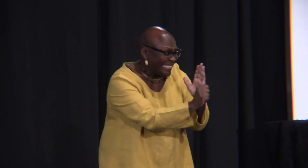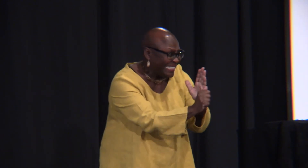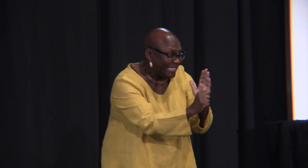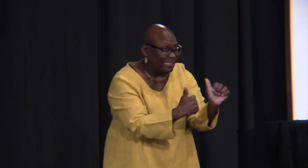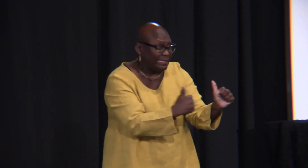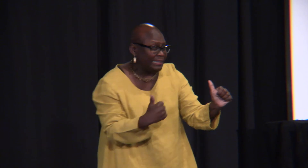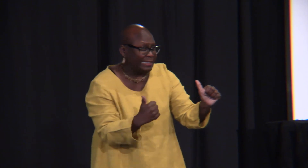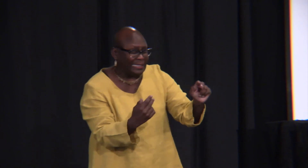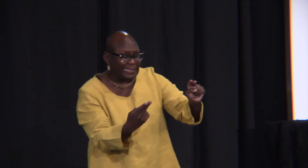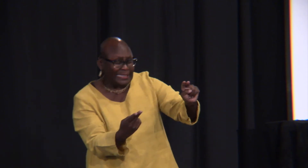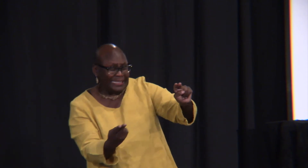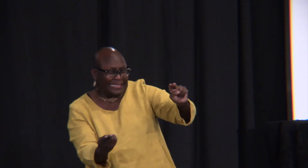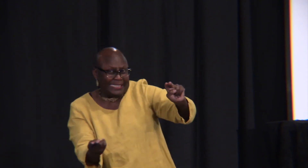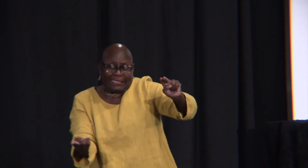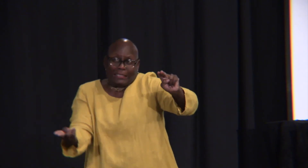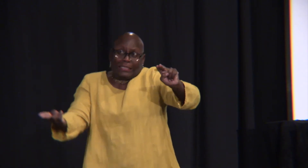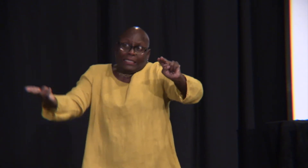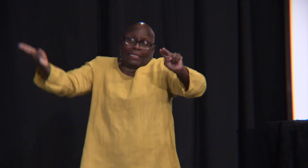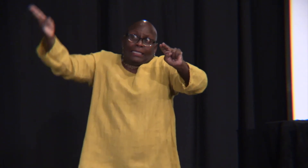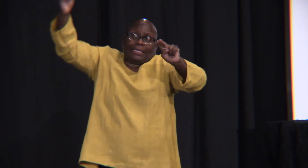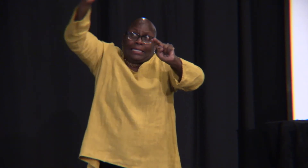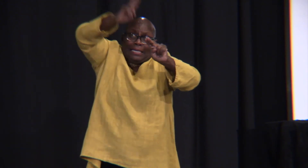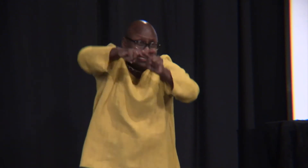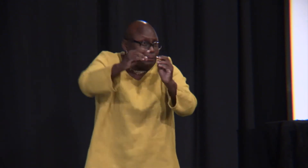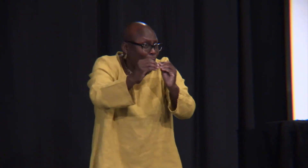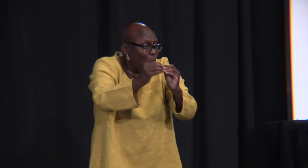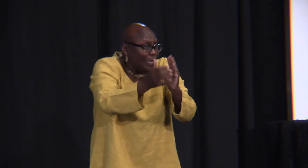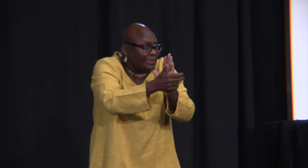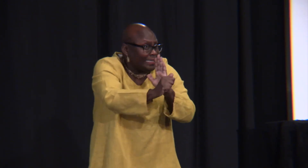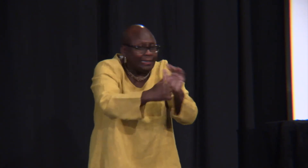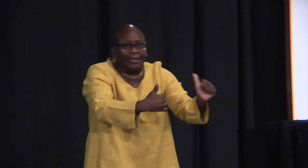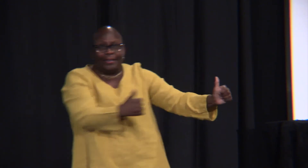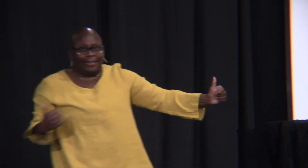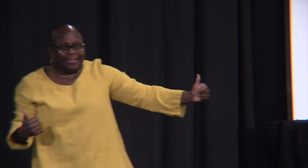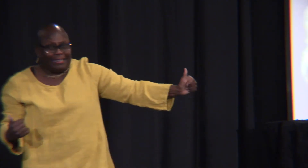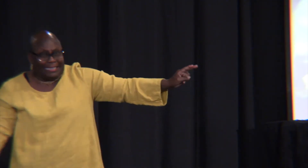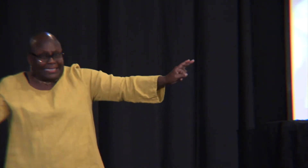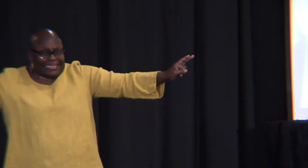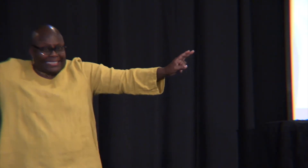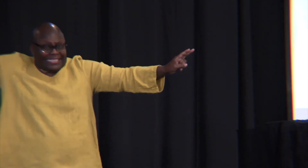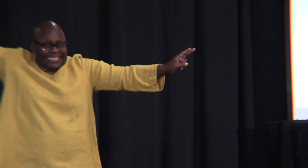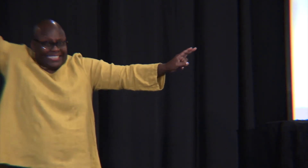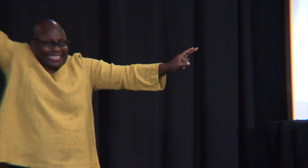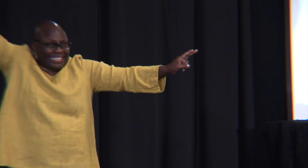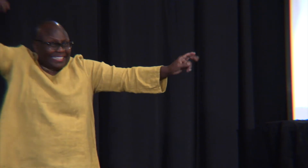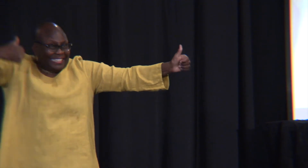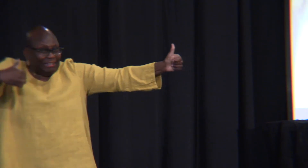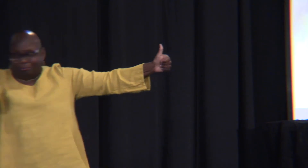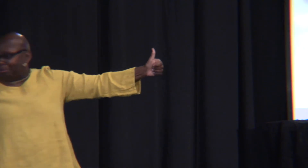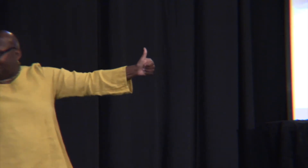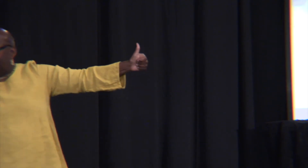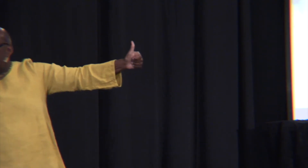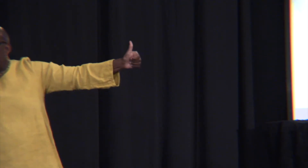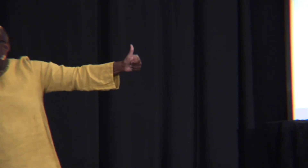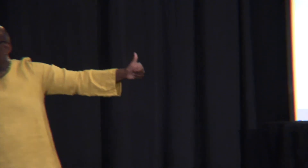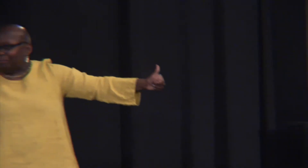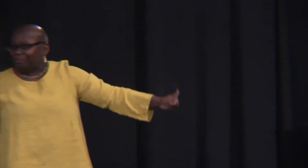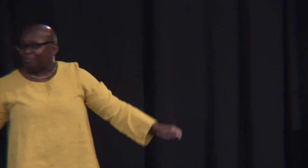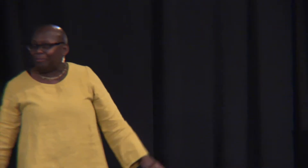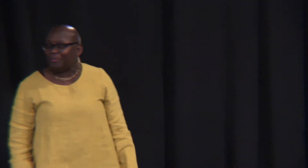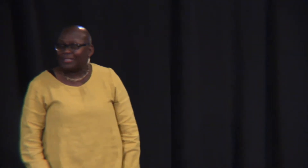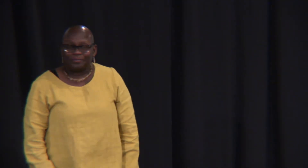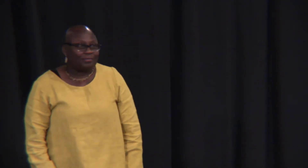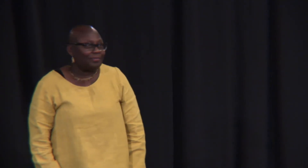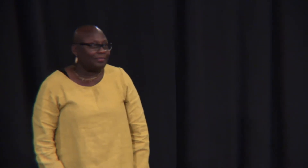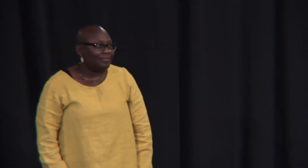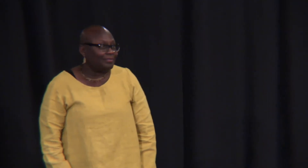Teachers love doing drills, practicing specific skills.